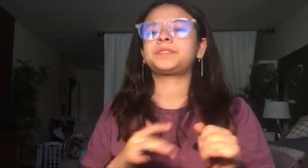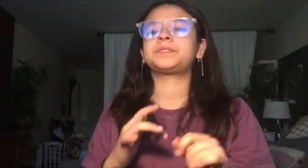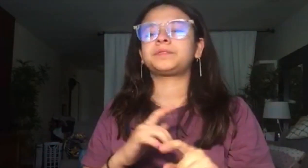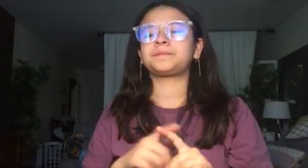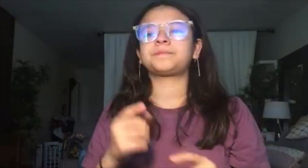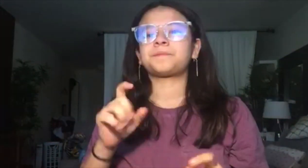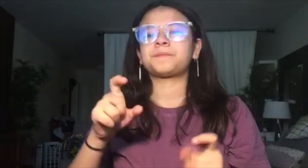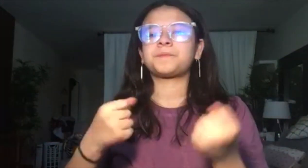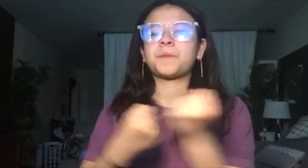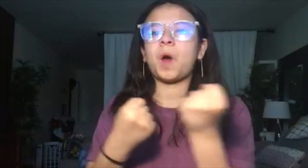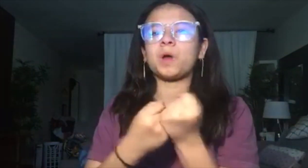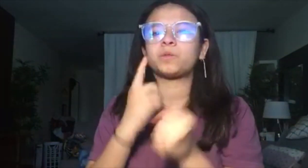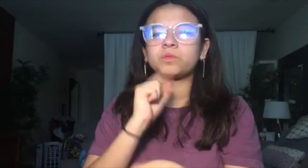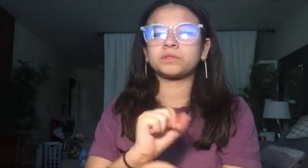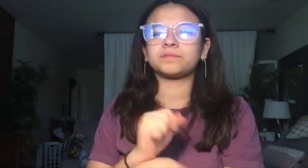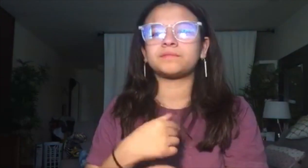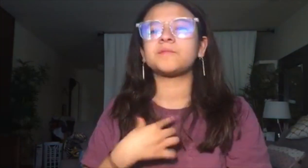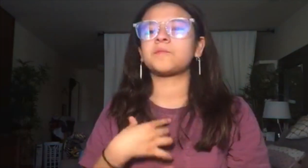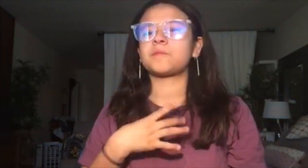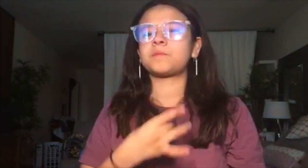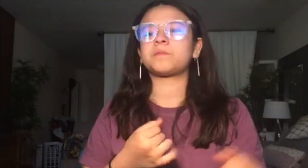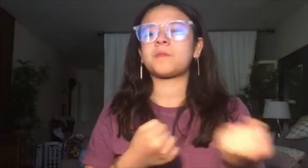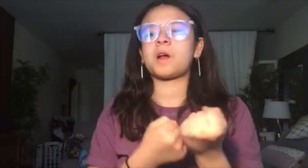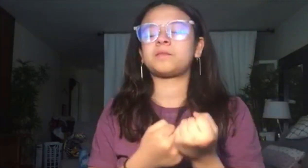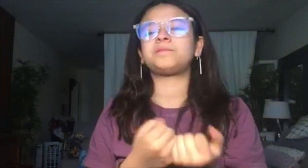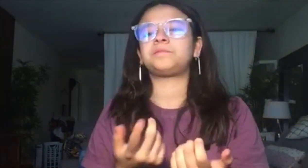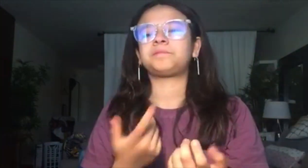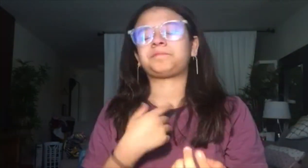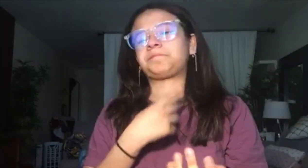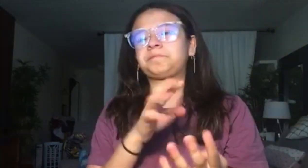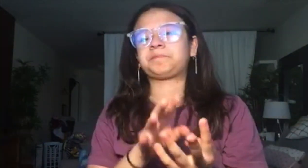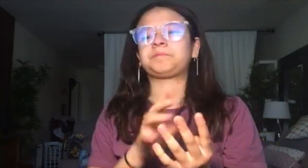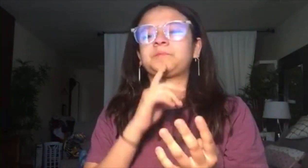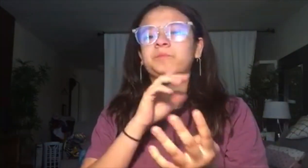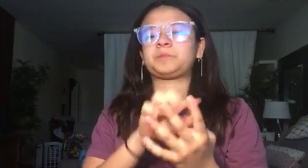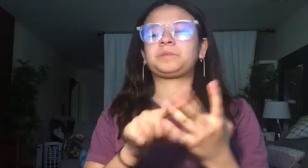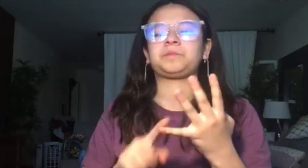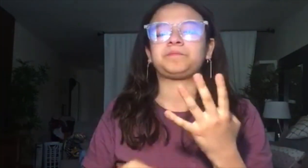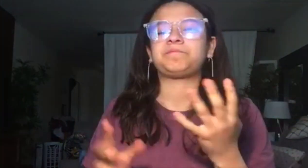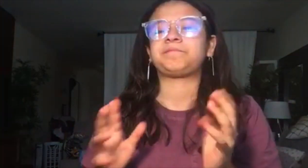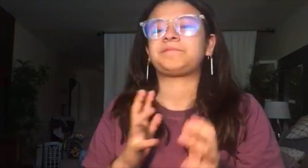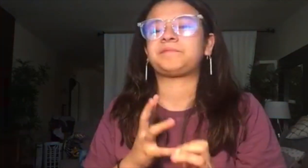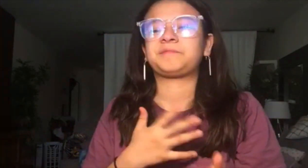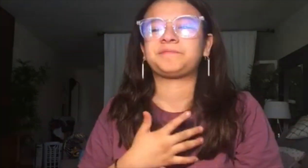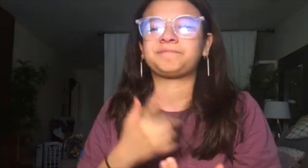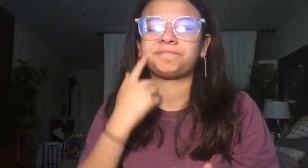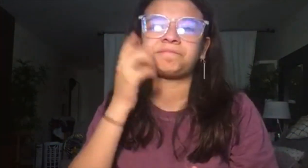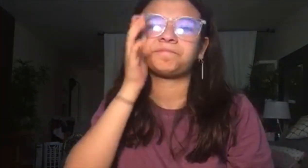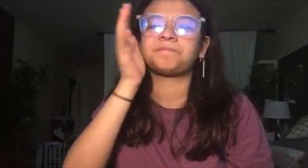To Alice, the death signs with that culture, but definitely support for work. I'd like to get some support for work so those those areas that I